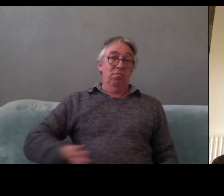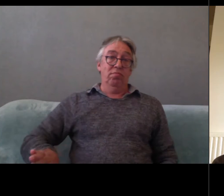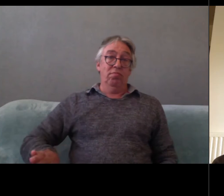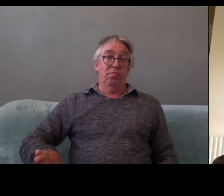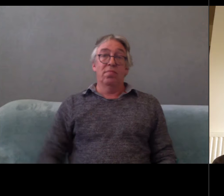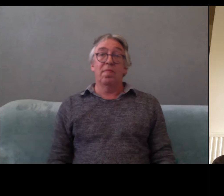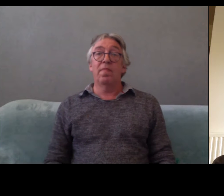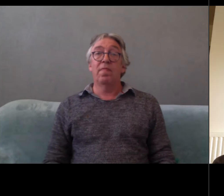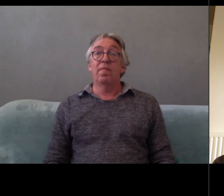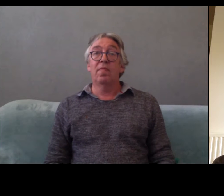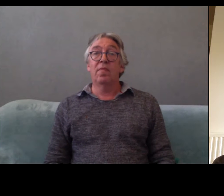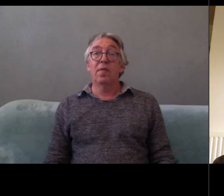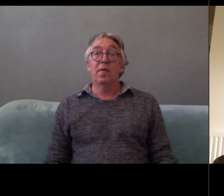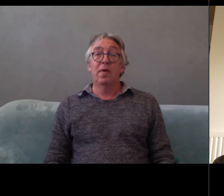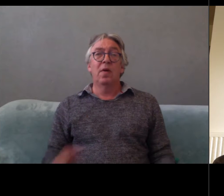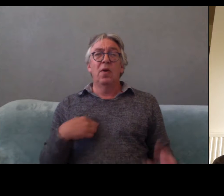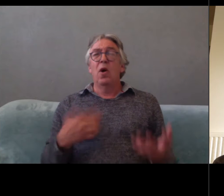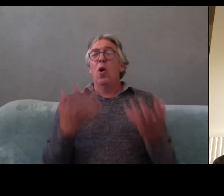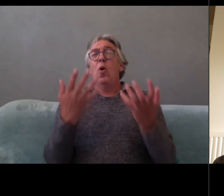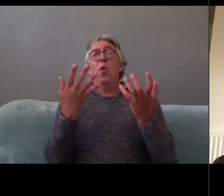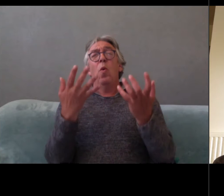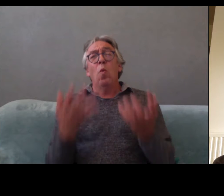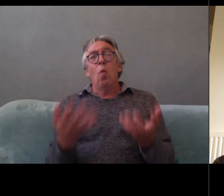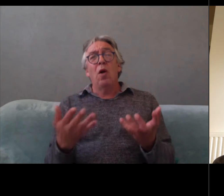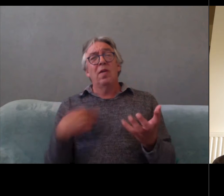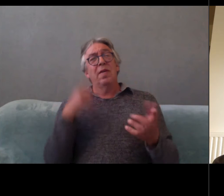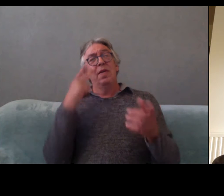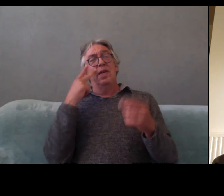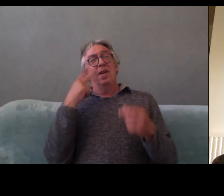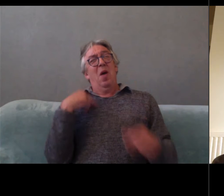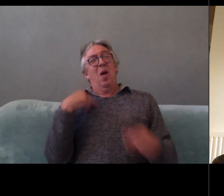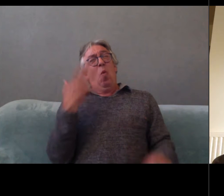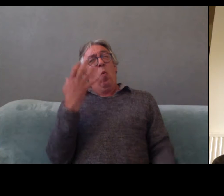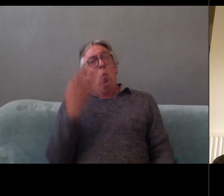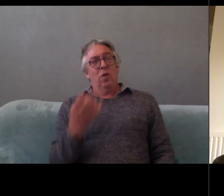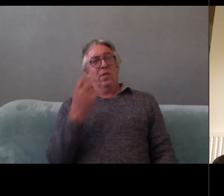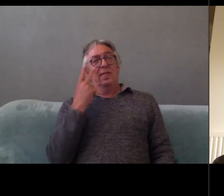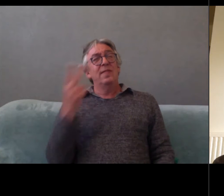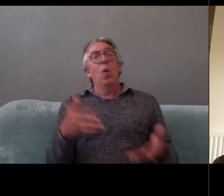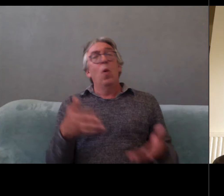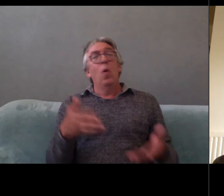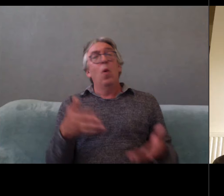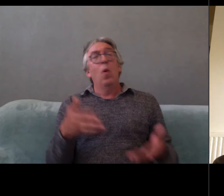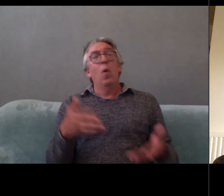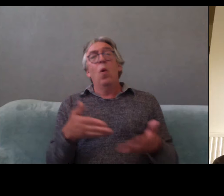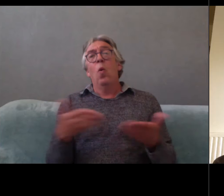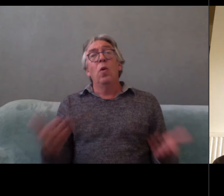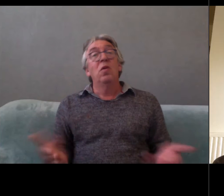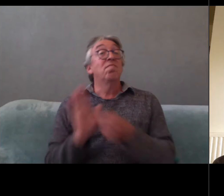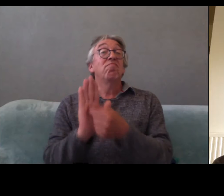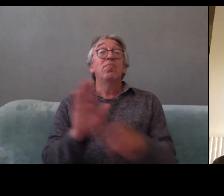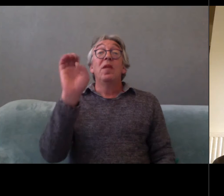We’d like to see a statement, for example, from the president of the European Commission,